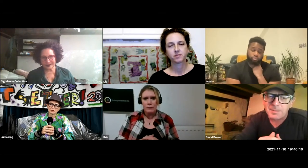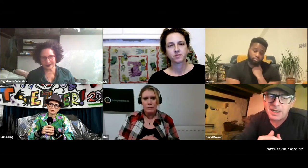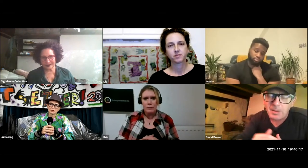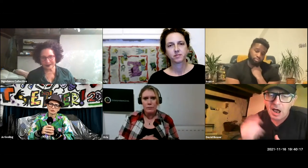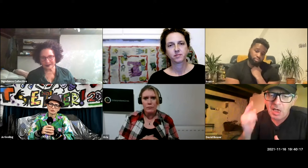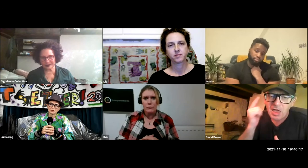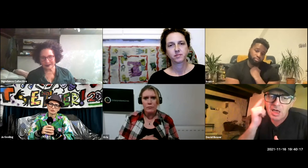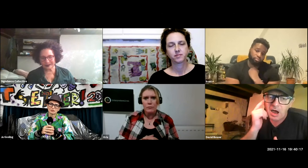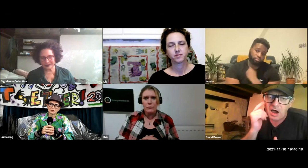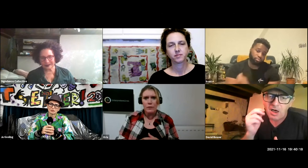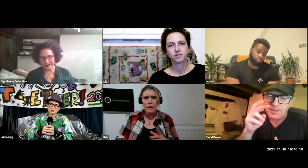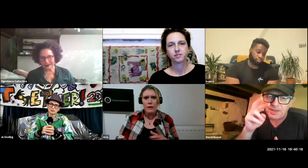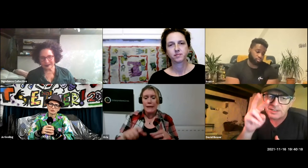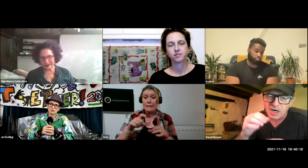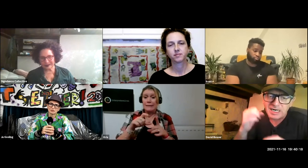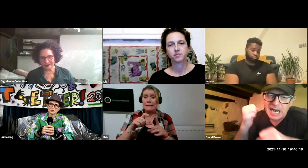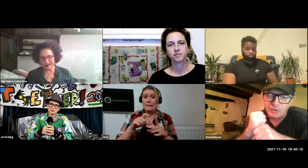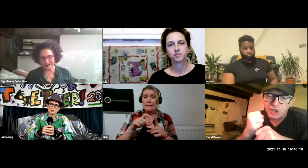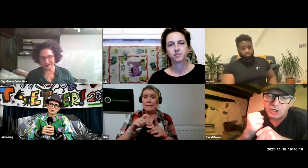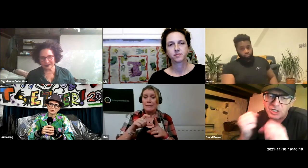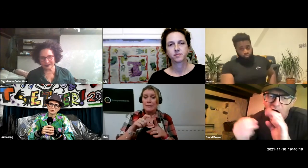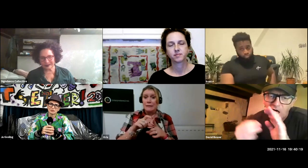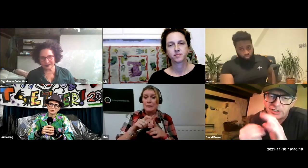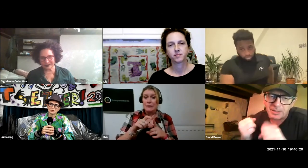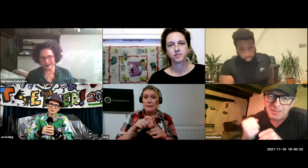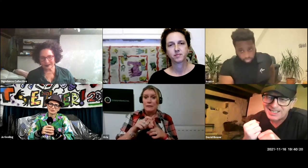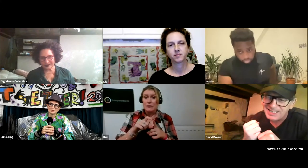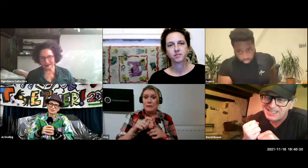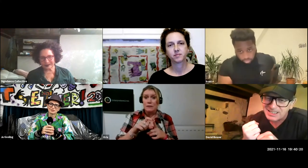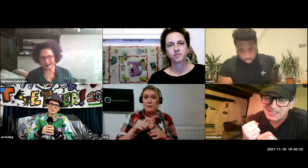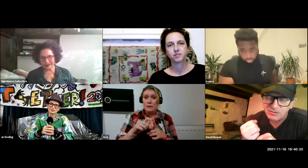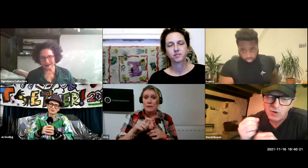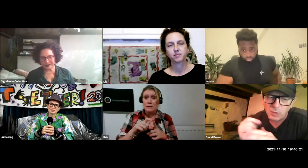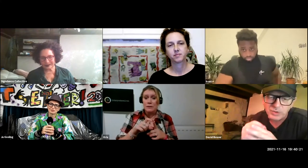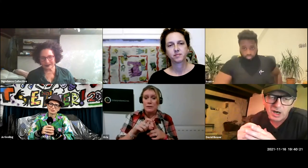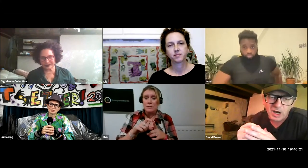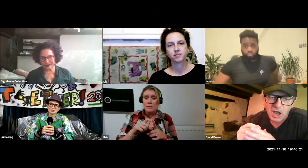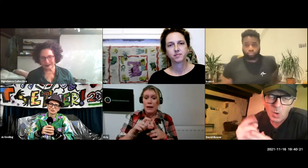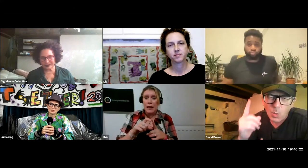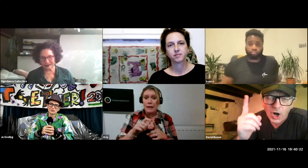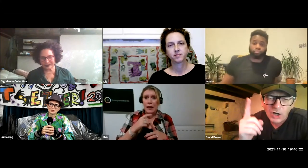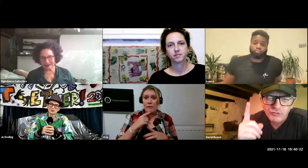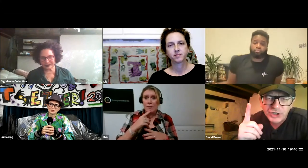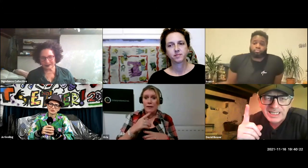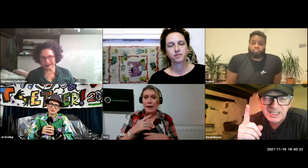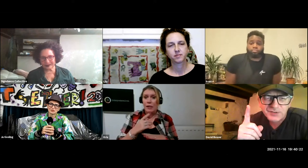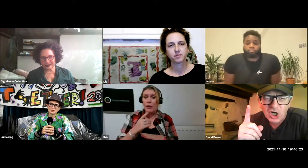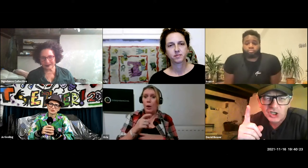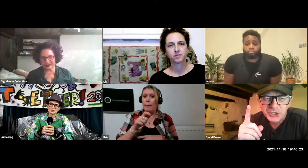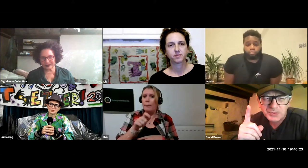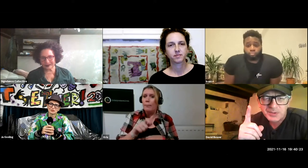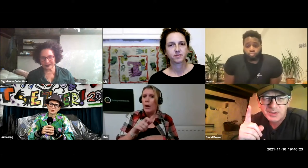Next year, if you are able to go to inperson activities wherever you are